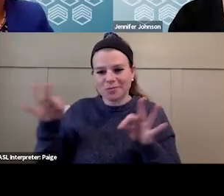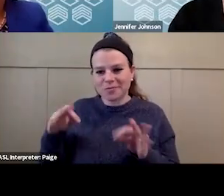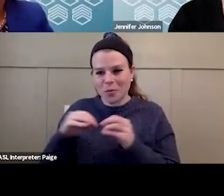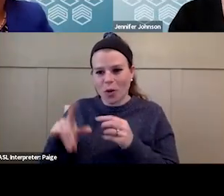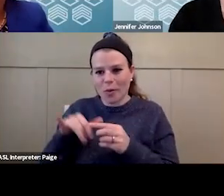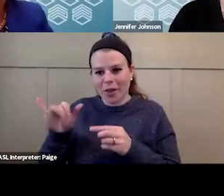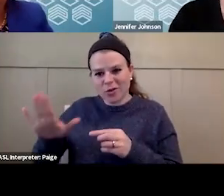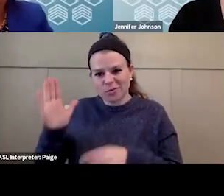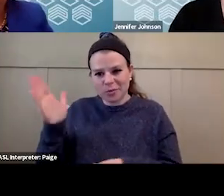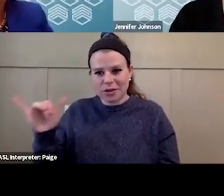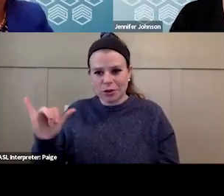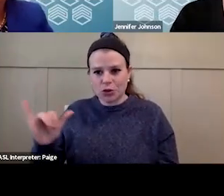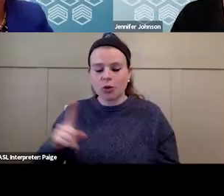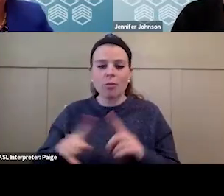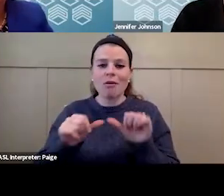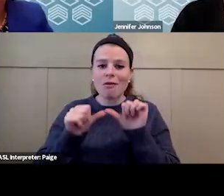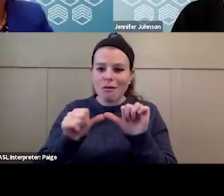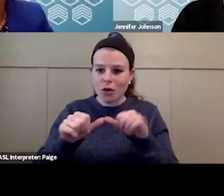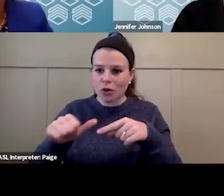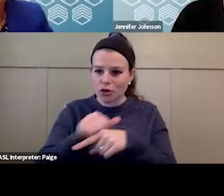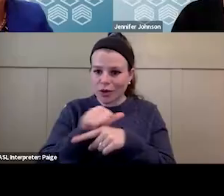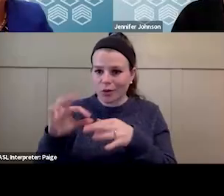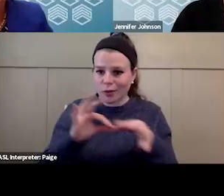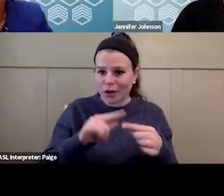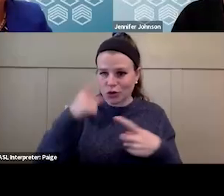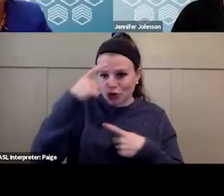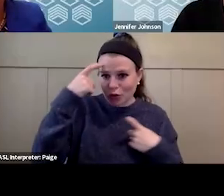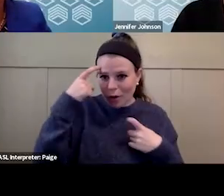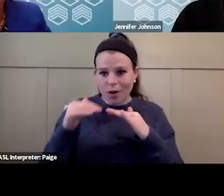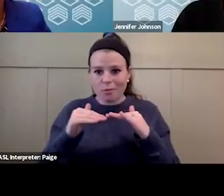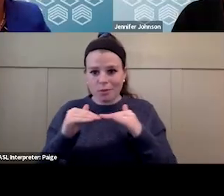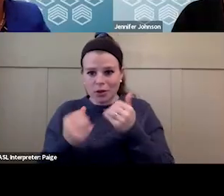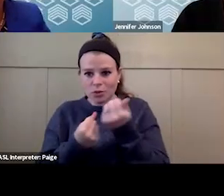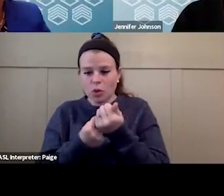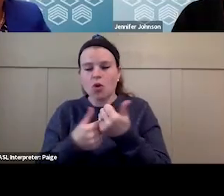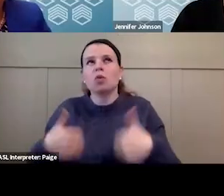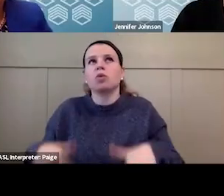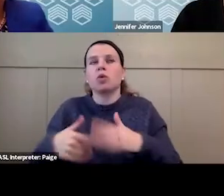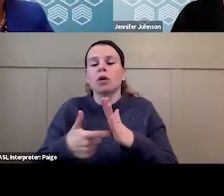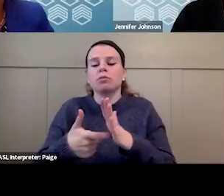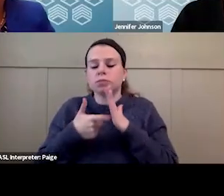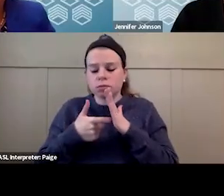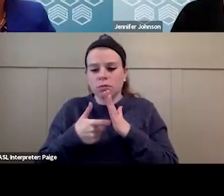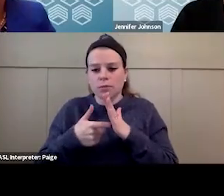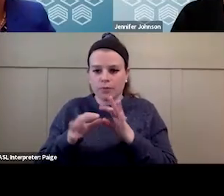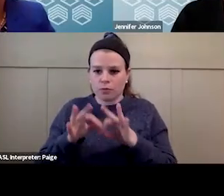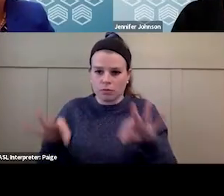Um, ongoing training on trauma and peer support is essential. Um, this is really important.